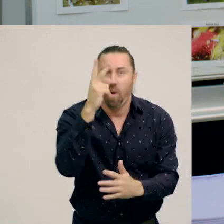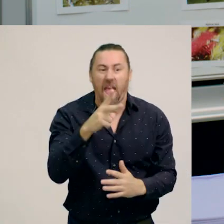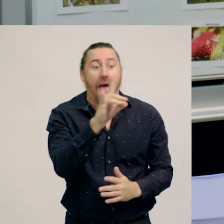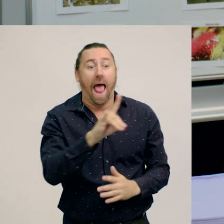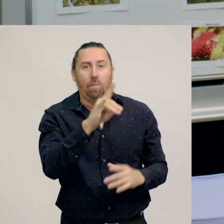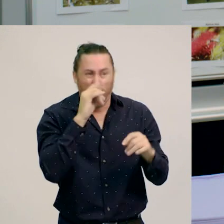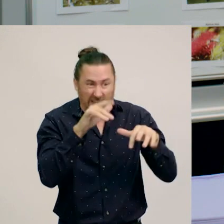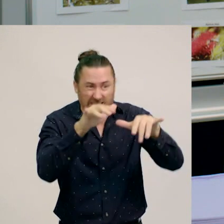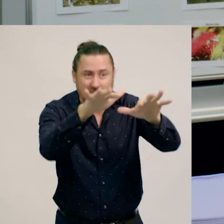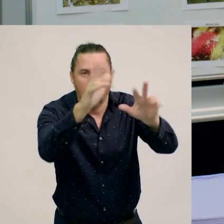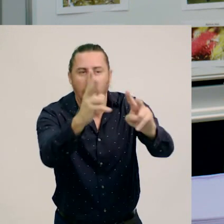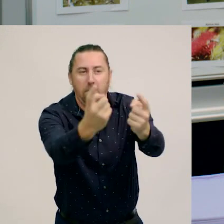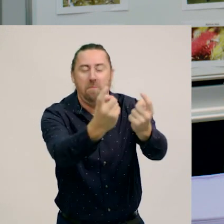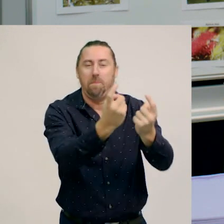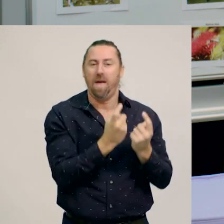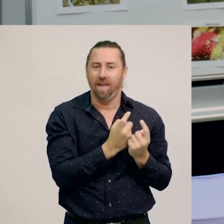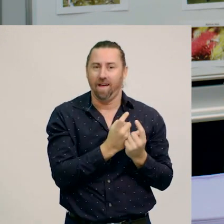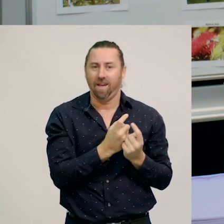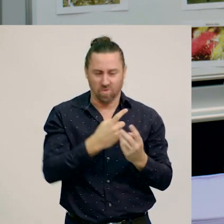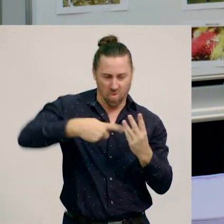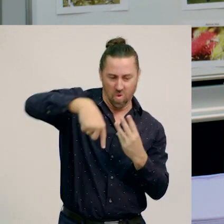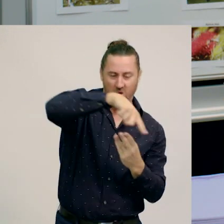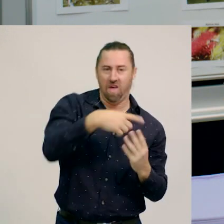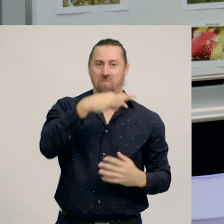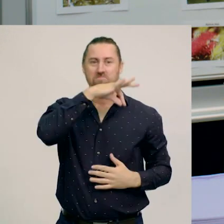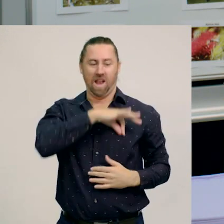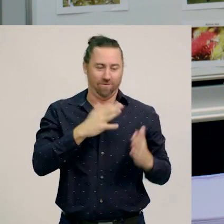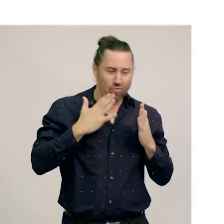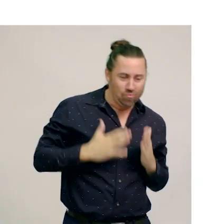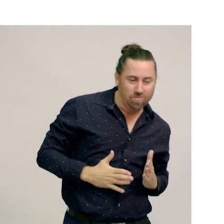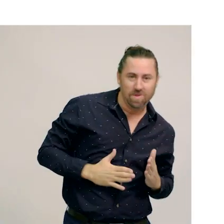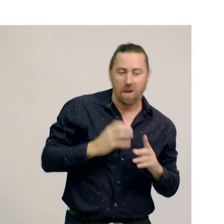Humans, plants and animals all benefit in this relationship.